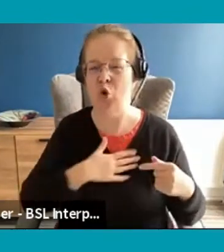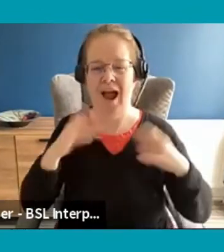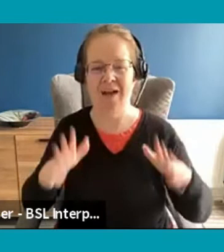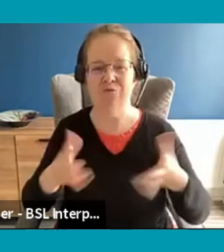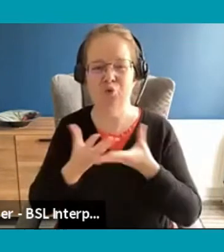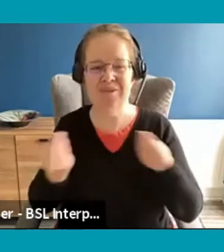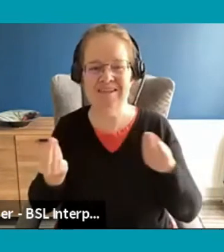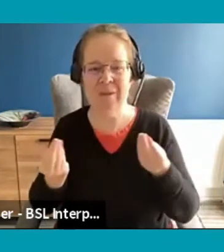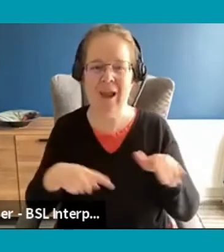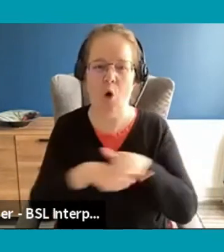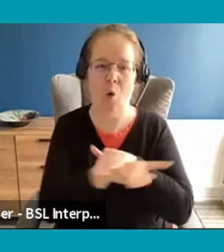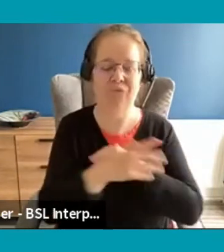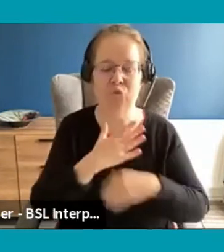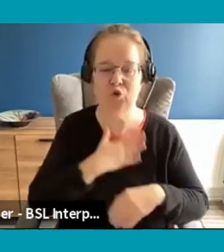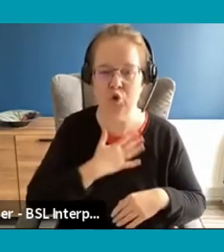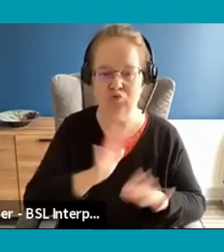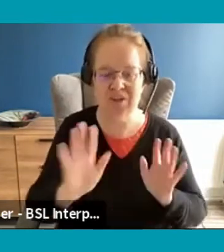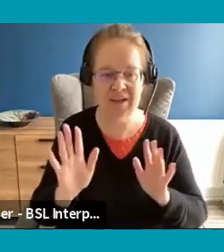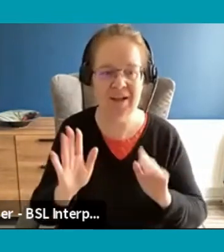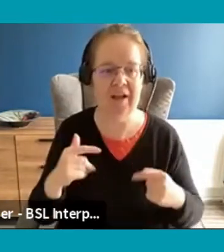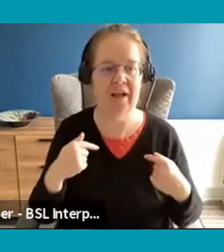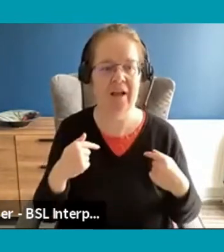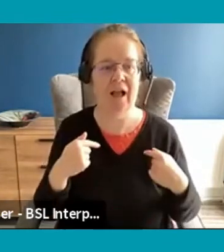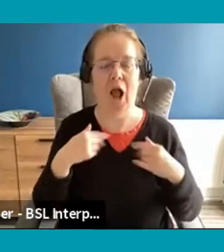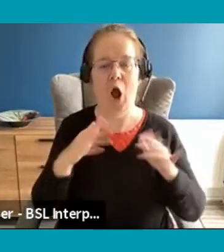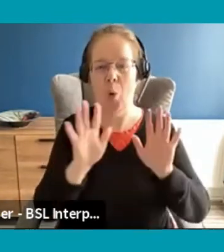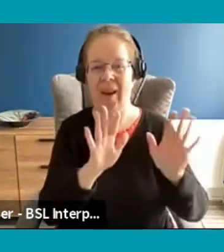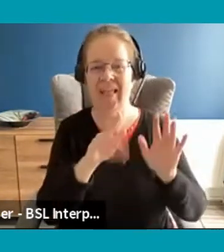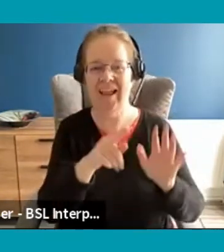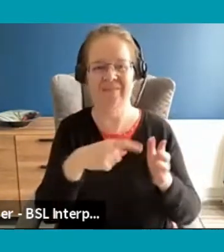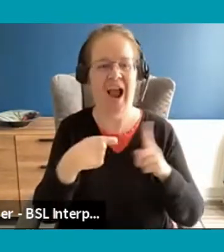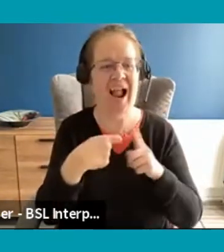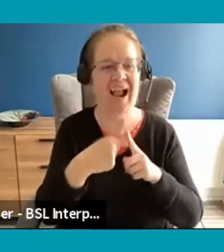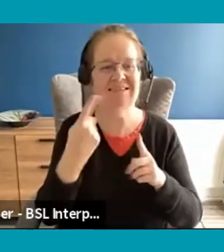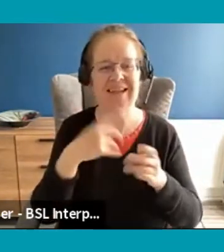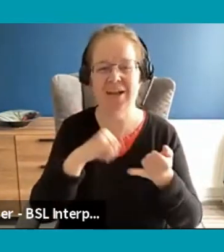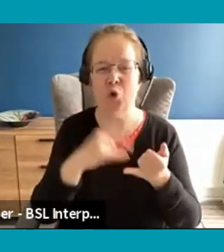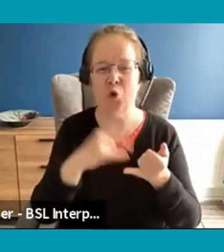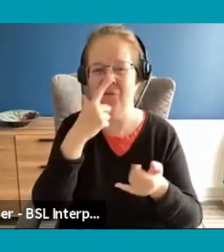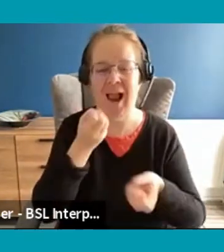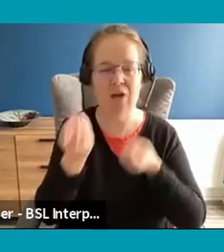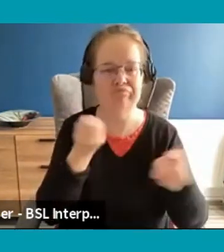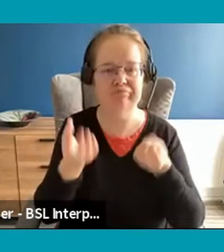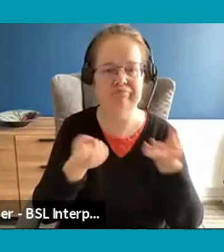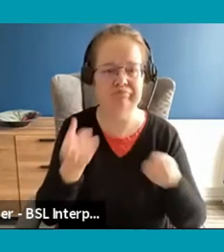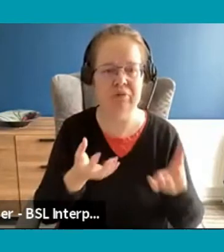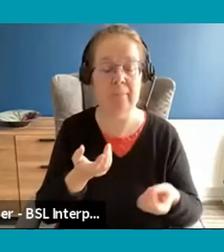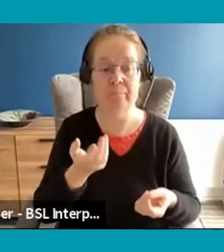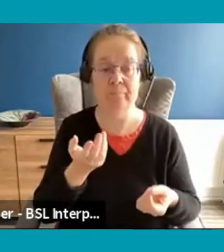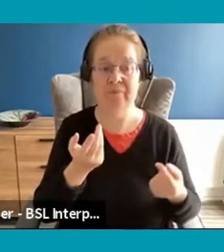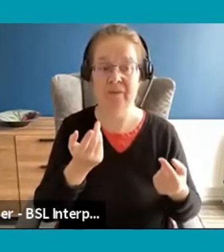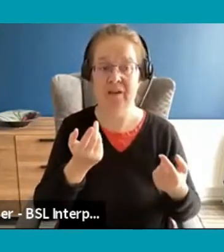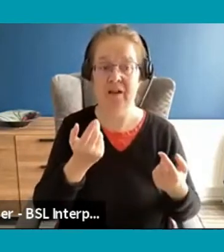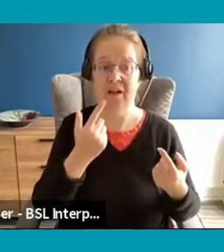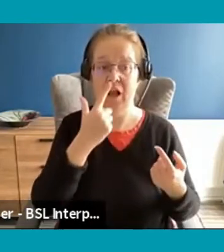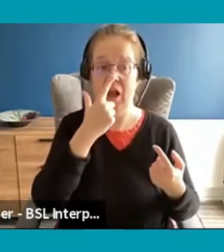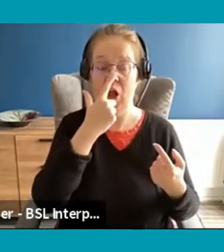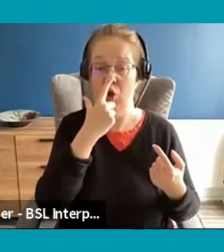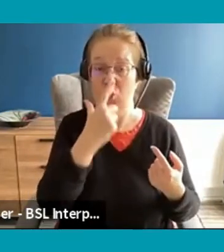that one for you and then I'll leave you in the capable hands of Katie and Sophie. But look at me. Right, age, size, or anything else?